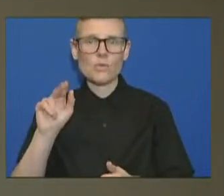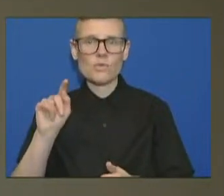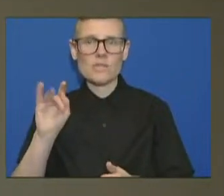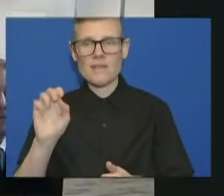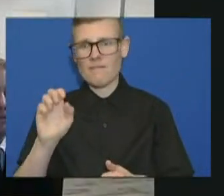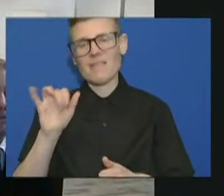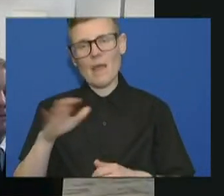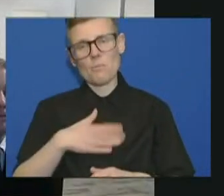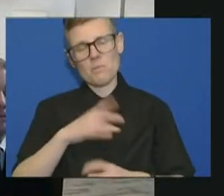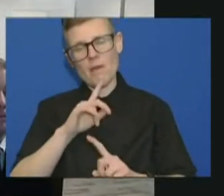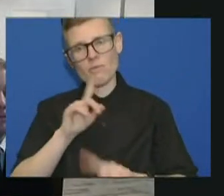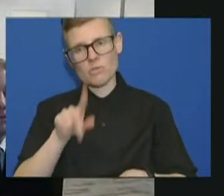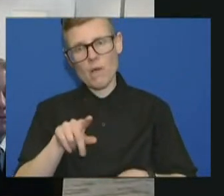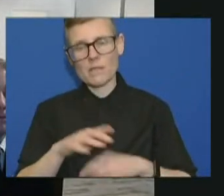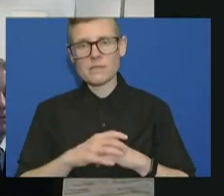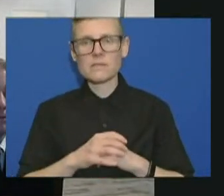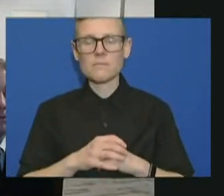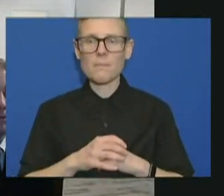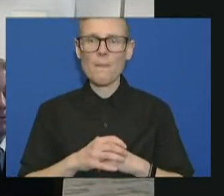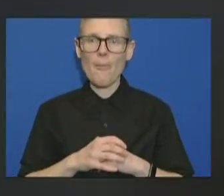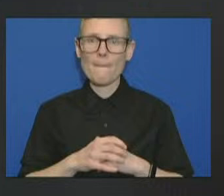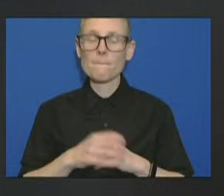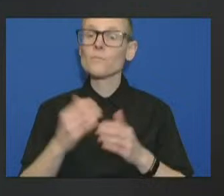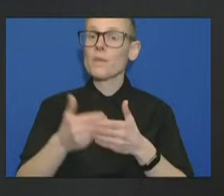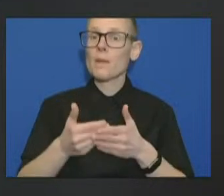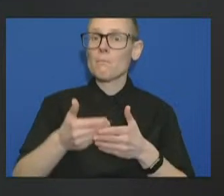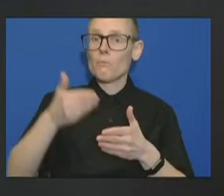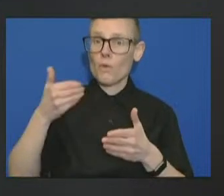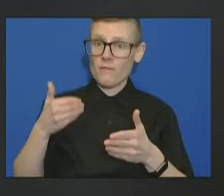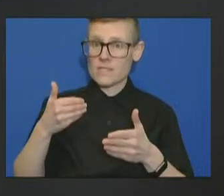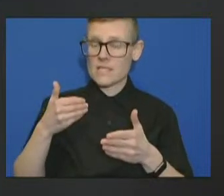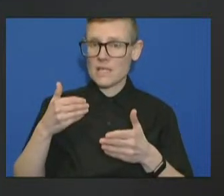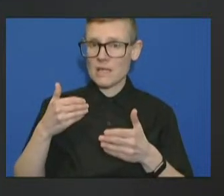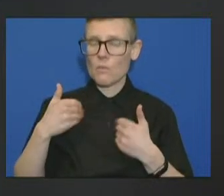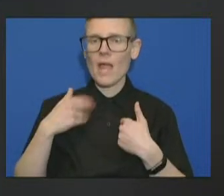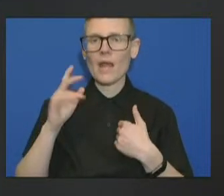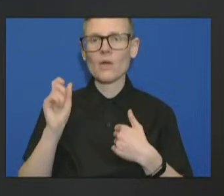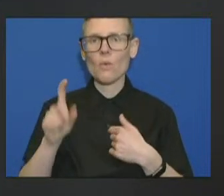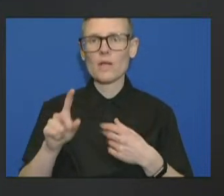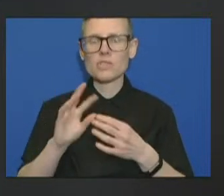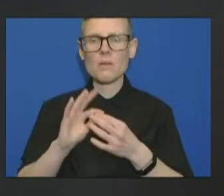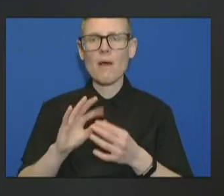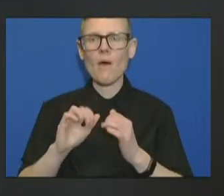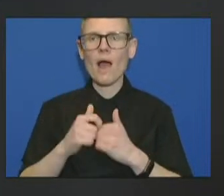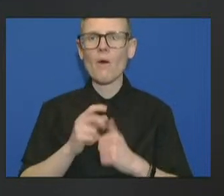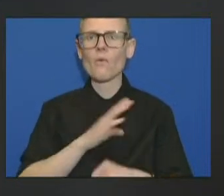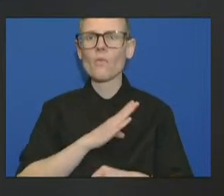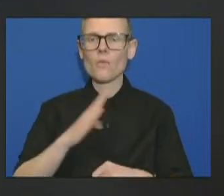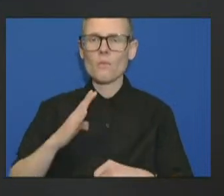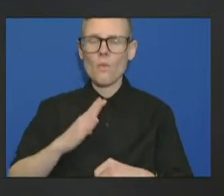the county council and county executive executives. That's